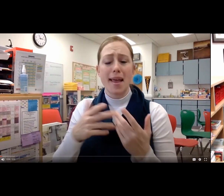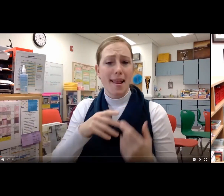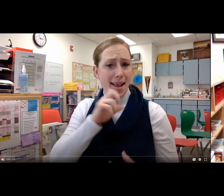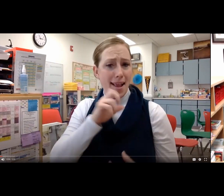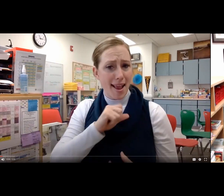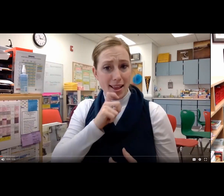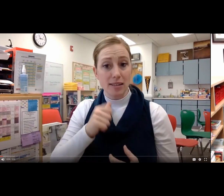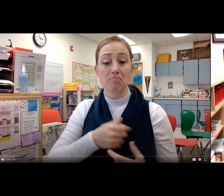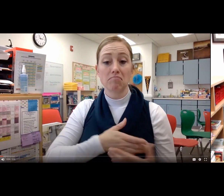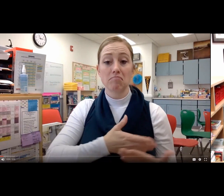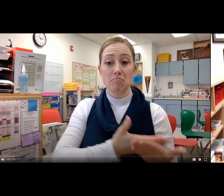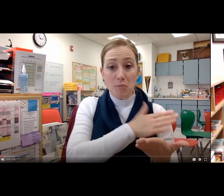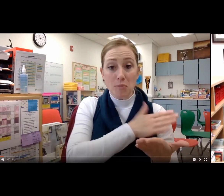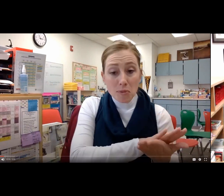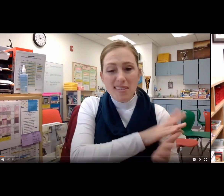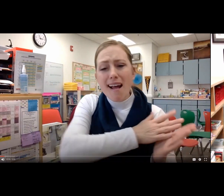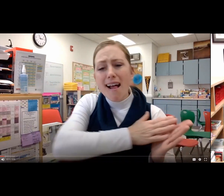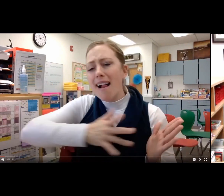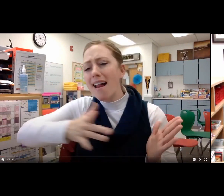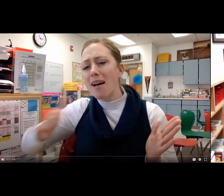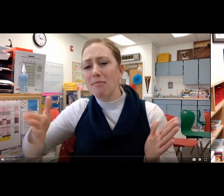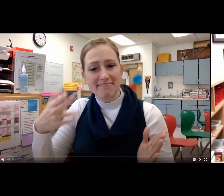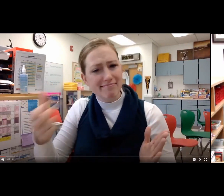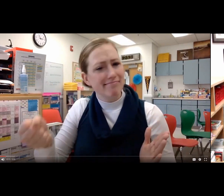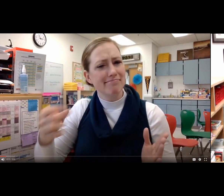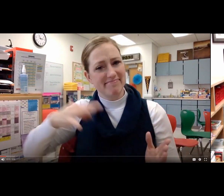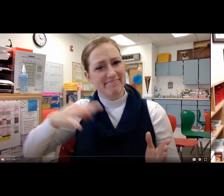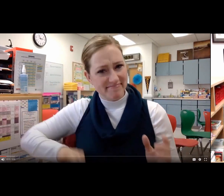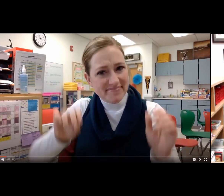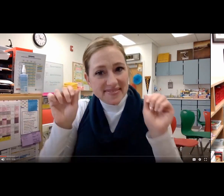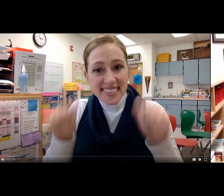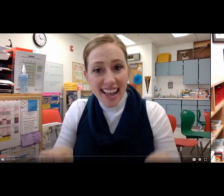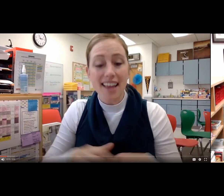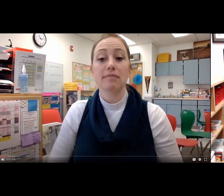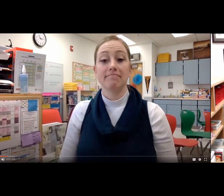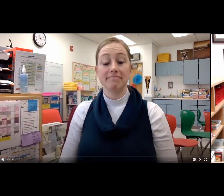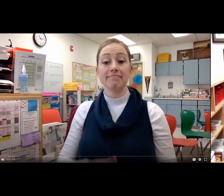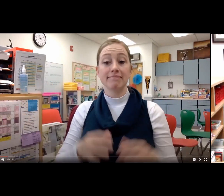for all kids learning regardless of age when you're looking at pre-K all the way through